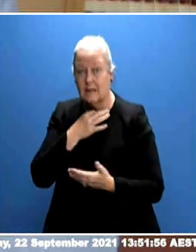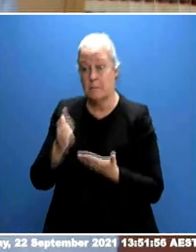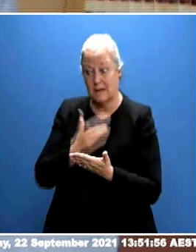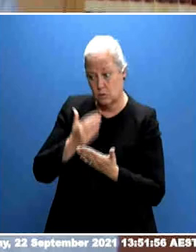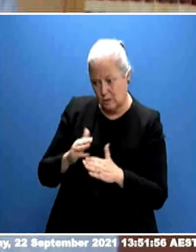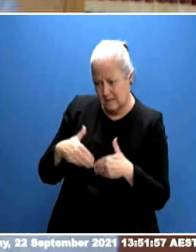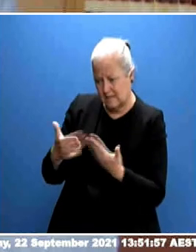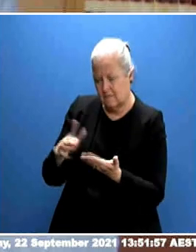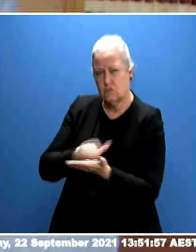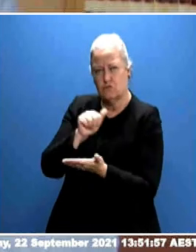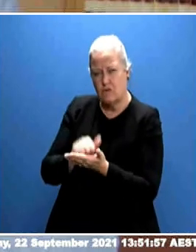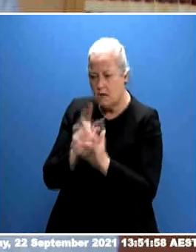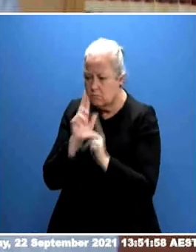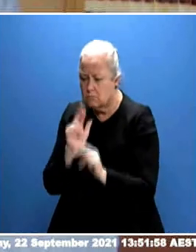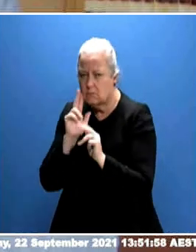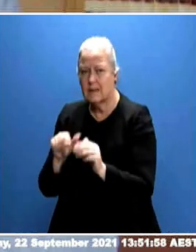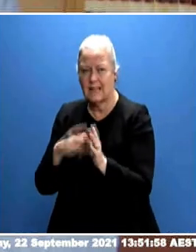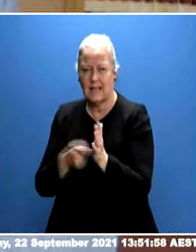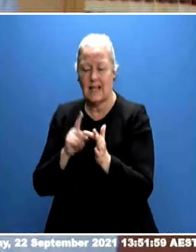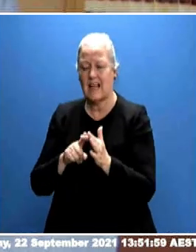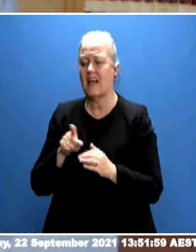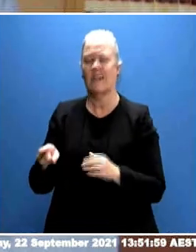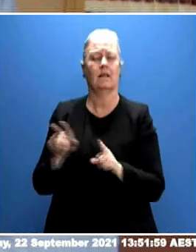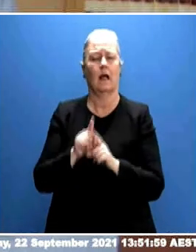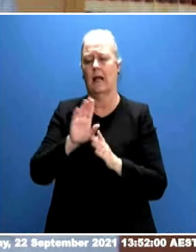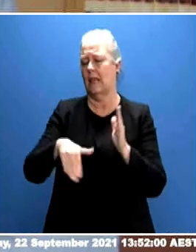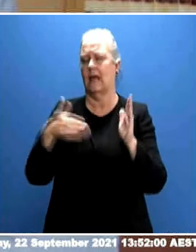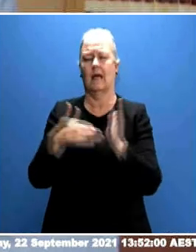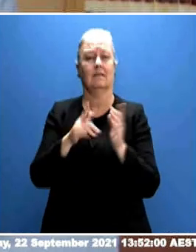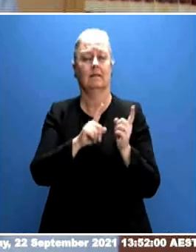This is an option of last resort and is intended within the legislative